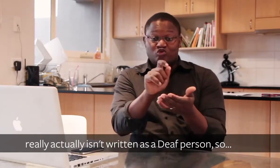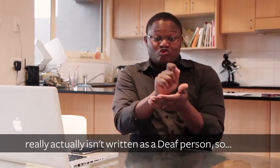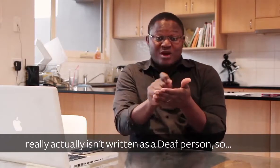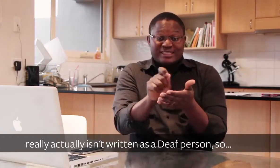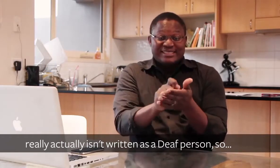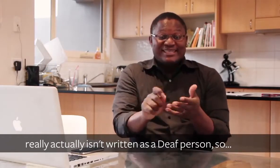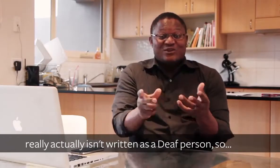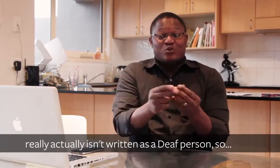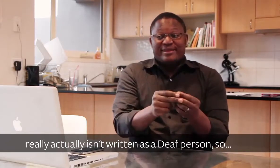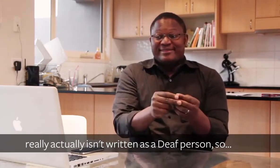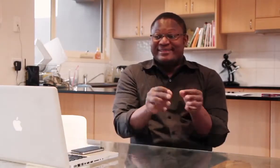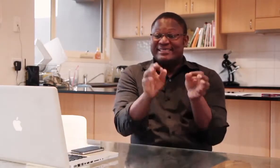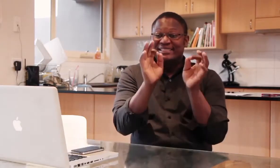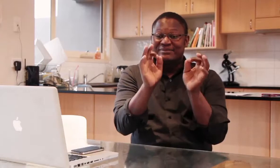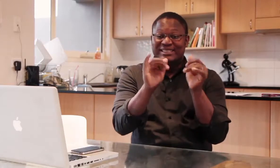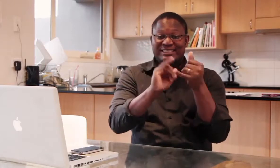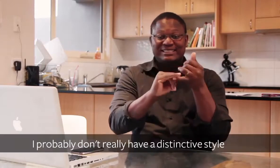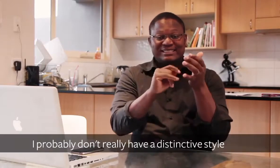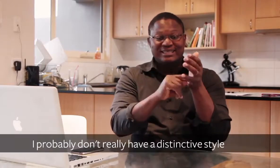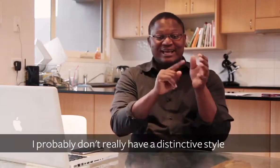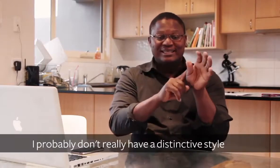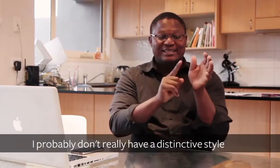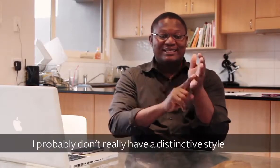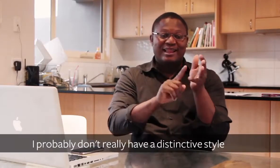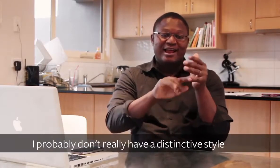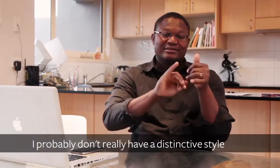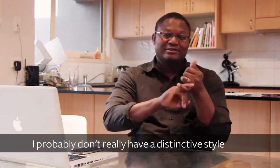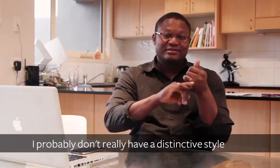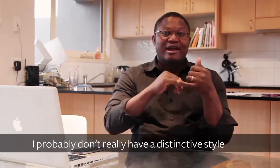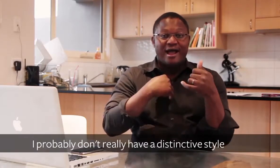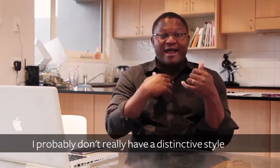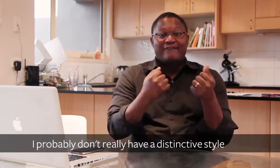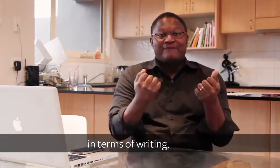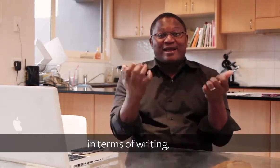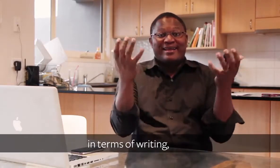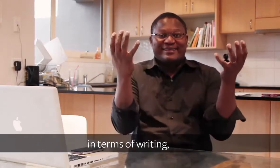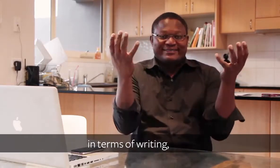so I probably don't really have a distinctive style in terms of writing –